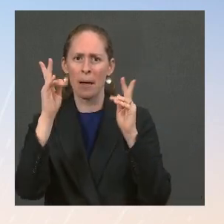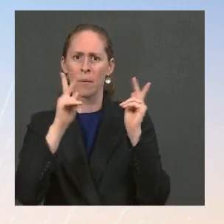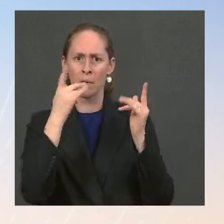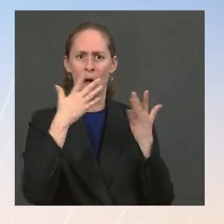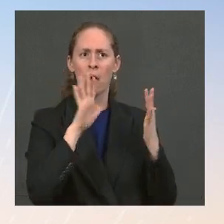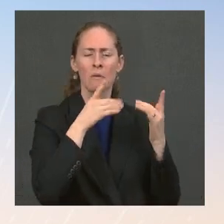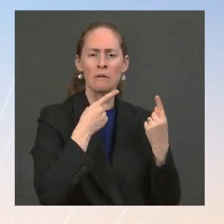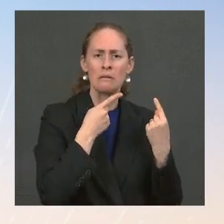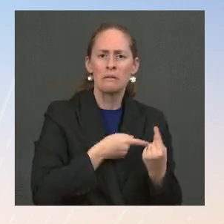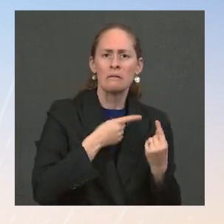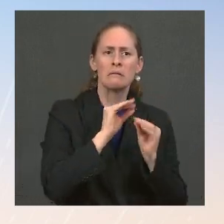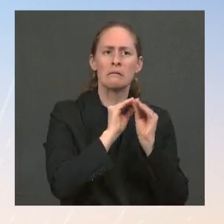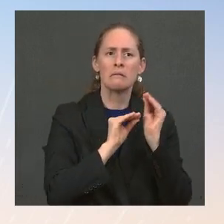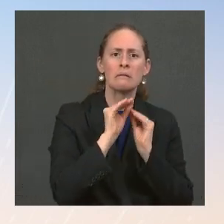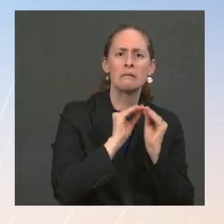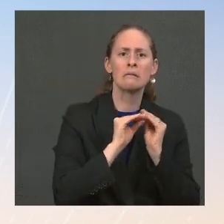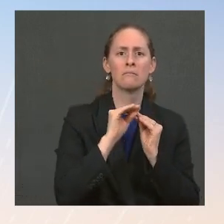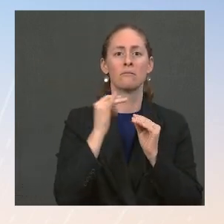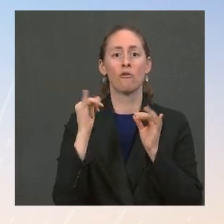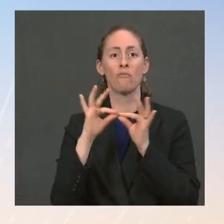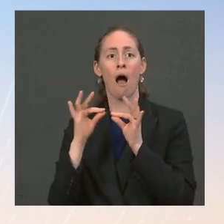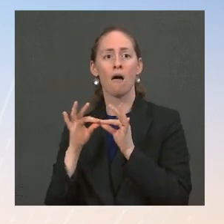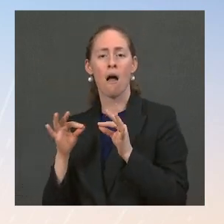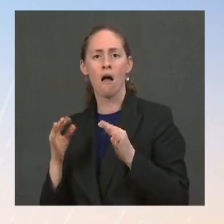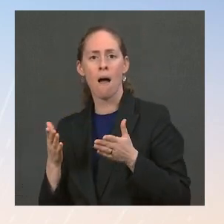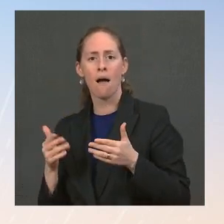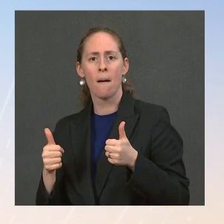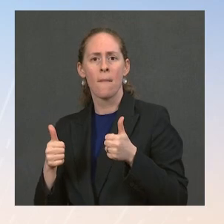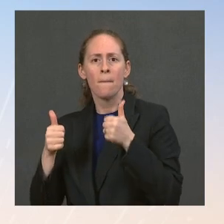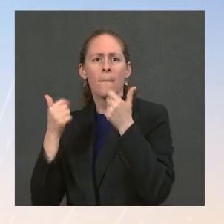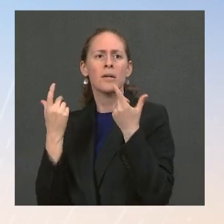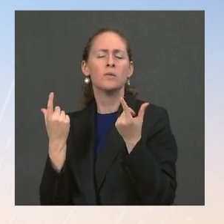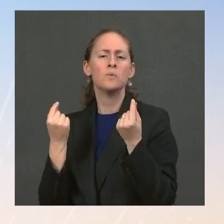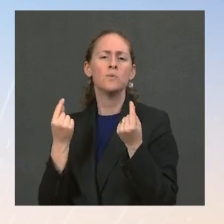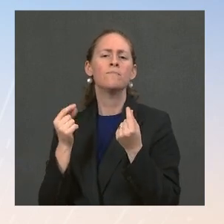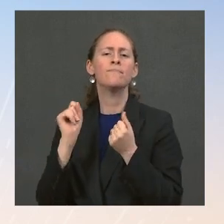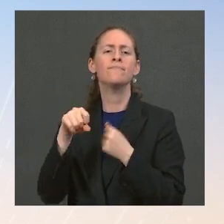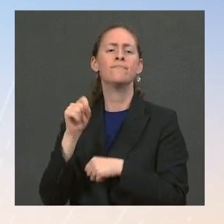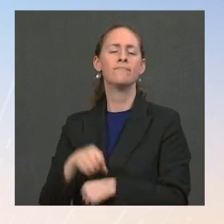and how do you address those costs. And what the President is trying to do with his economic agenda